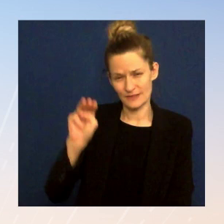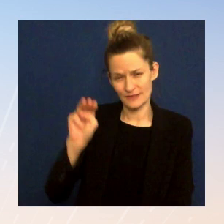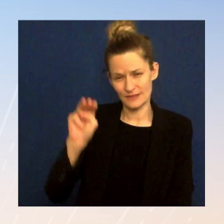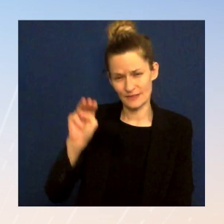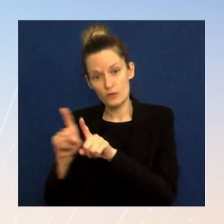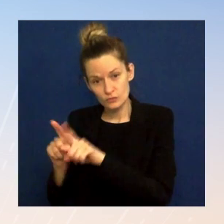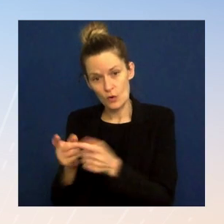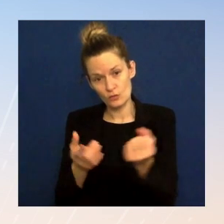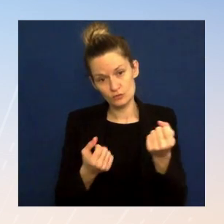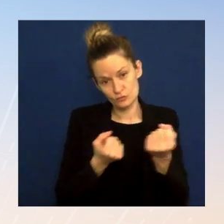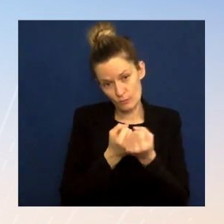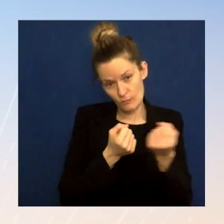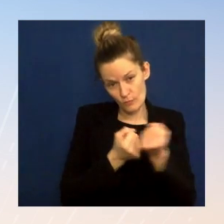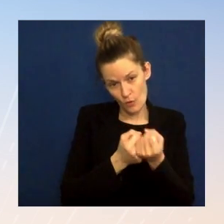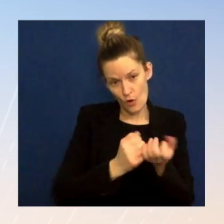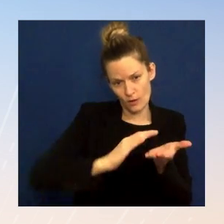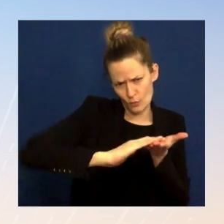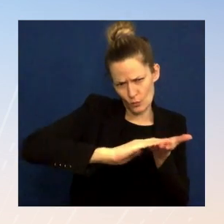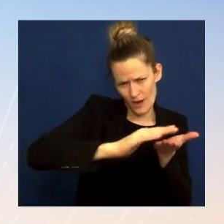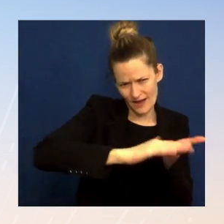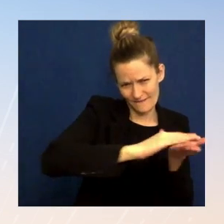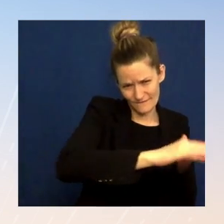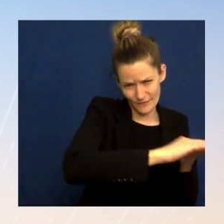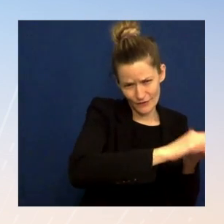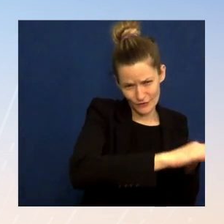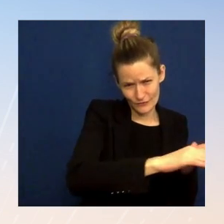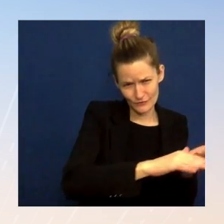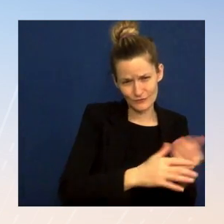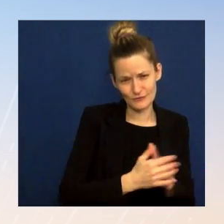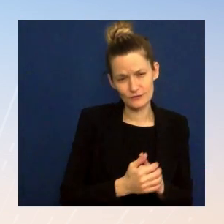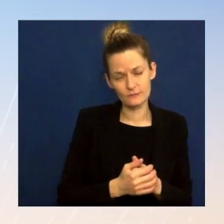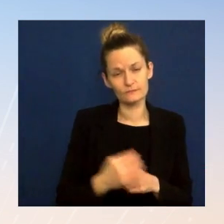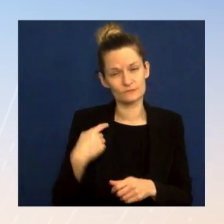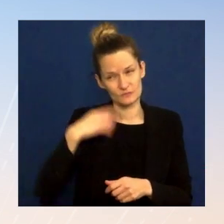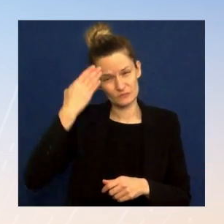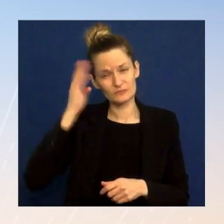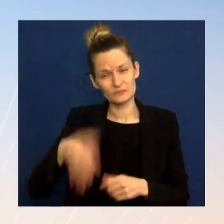We know there's immediate urgency for so many countries, which is what is exciting about today's announcement